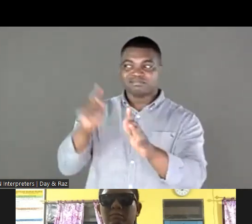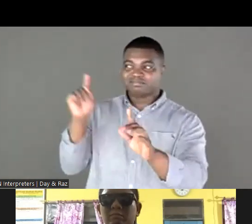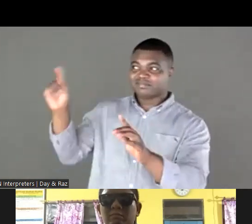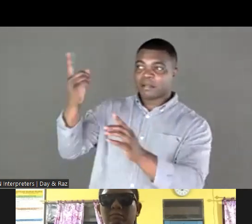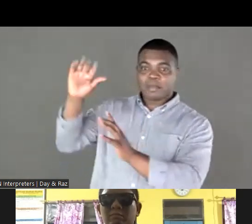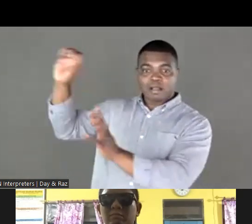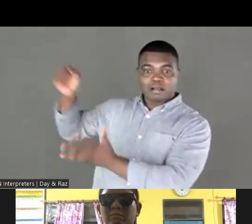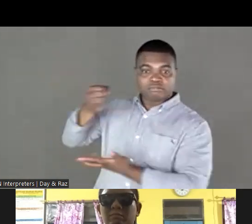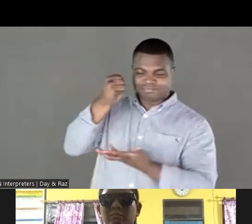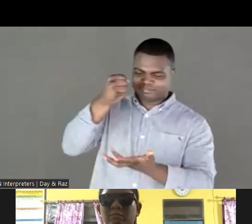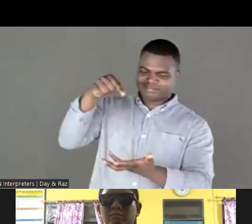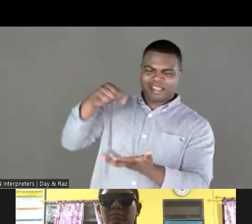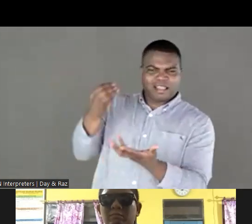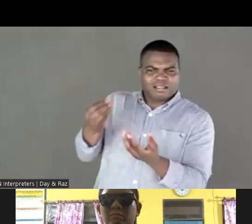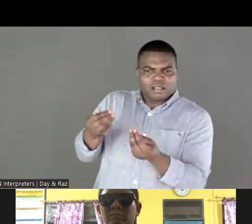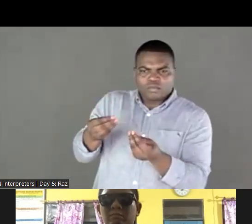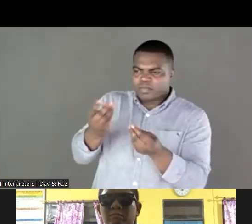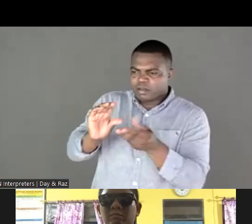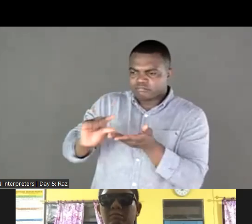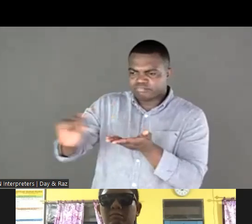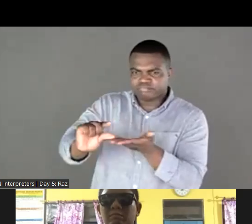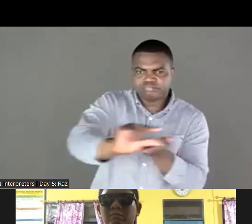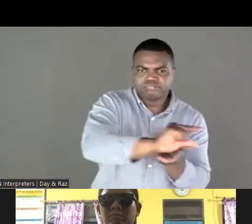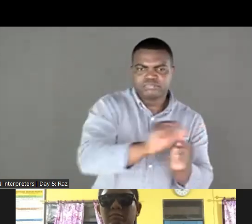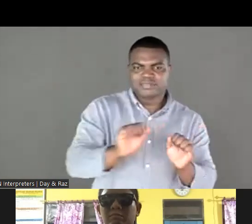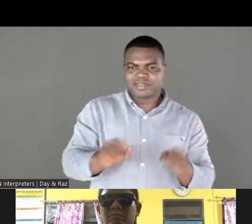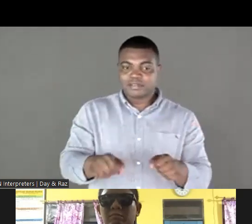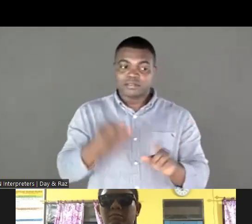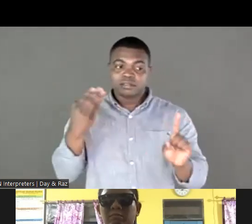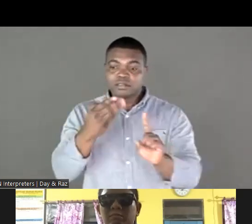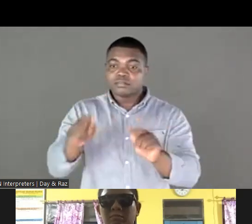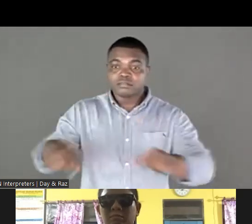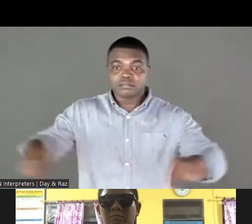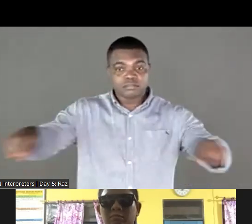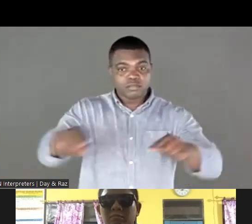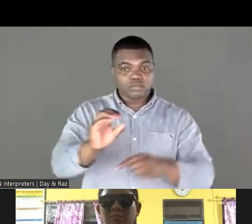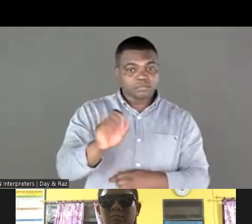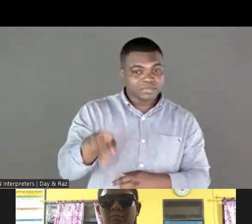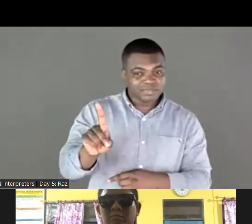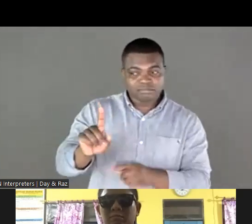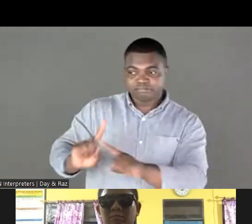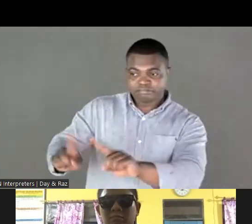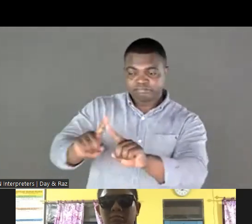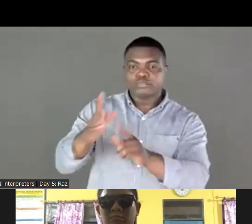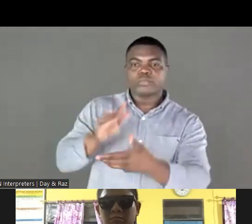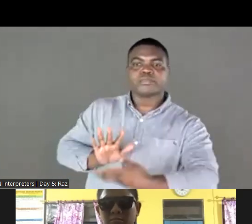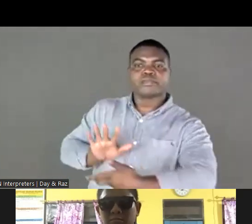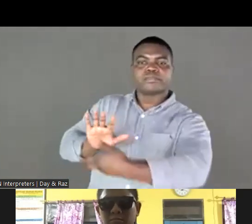sharing some of the key messages that arose from a study that we did on disability and localization